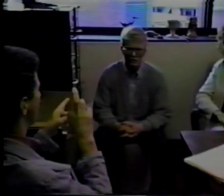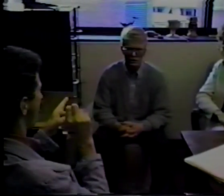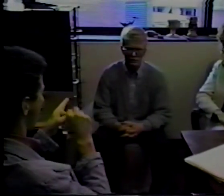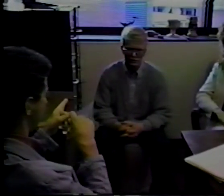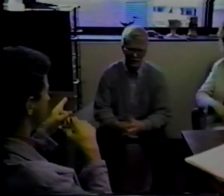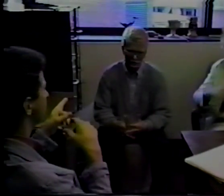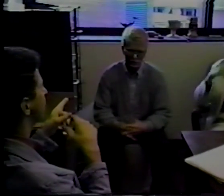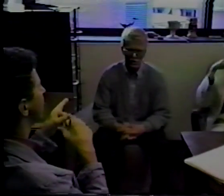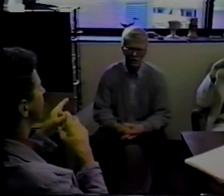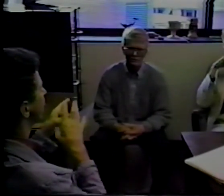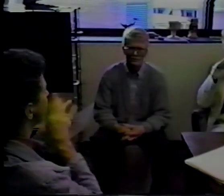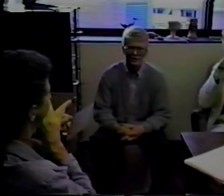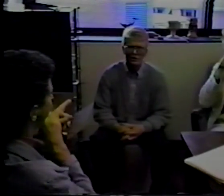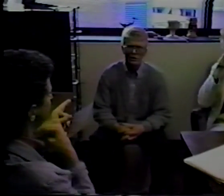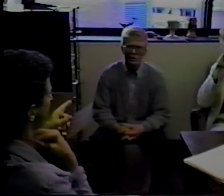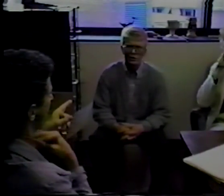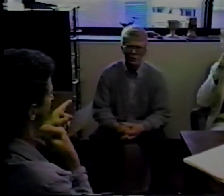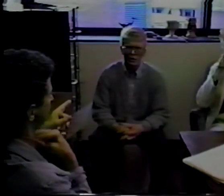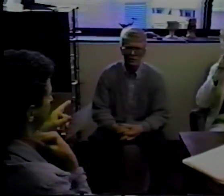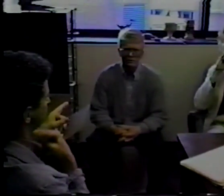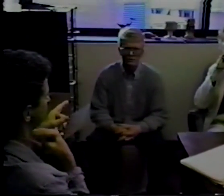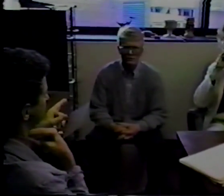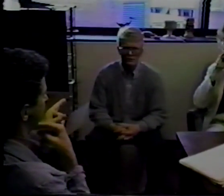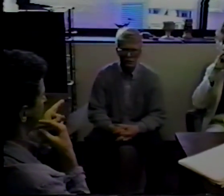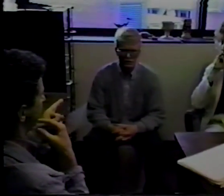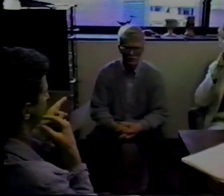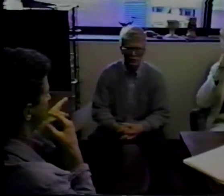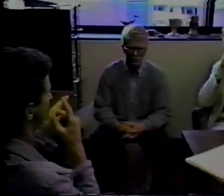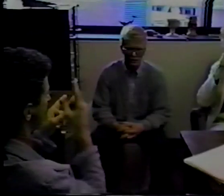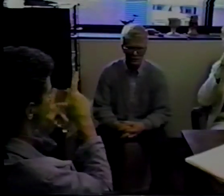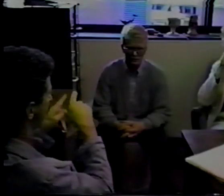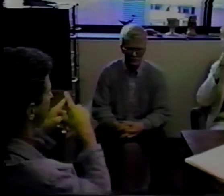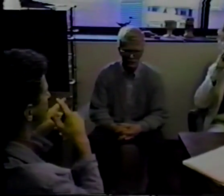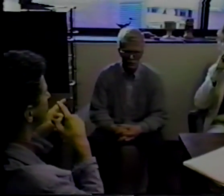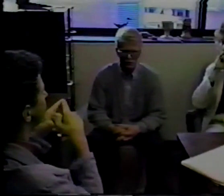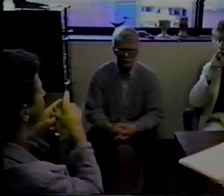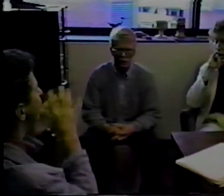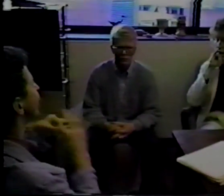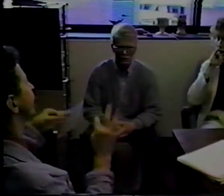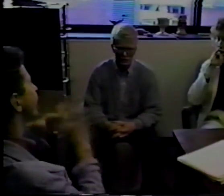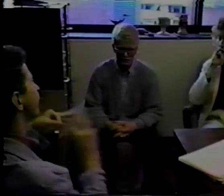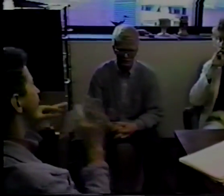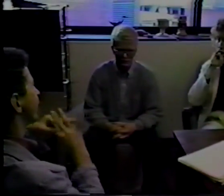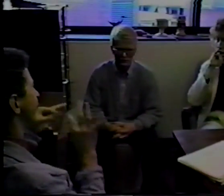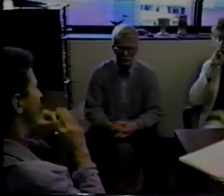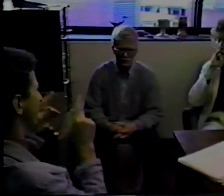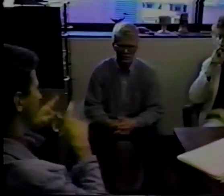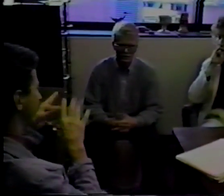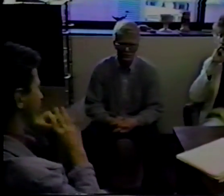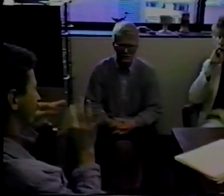I'm -um actually wrong who -um voice interpreted one person who is- um